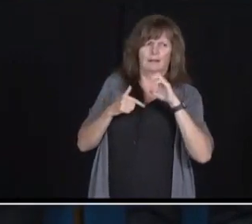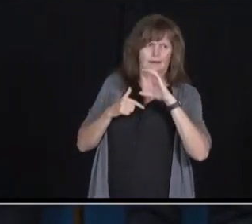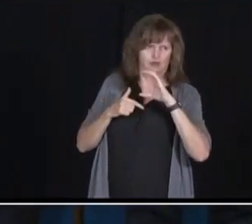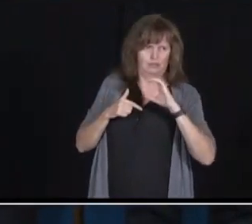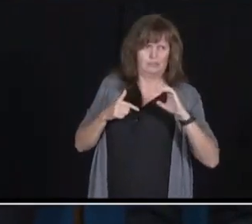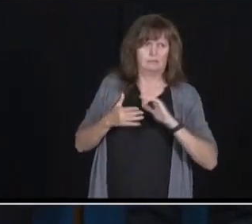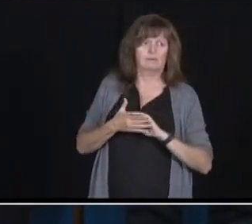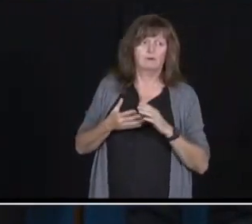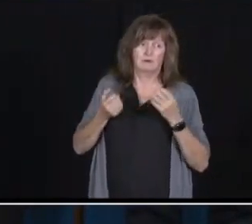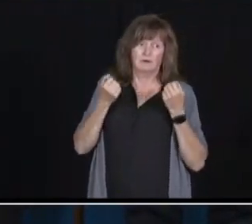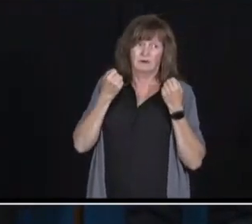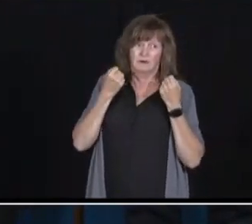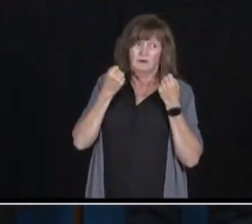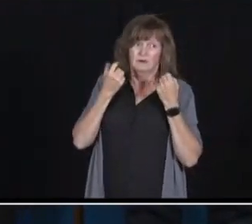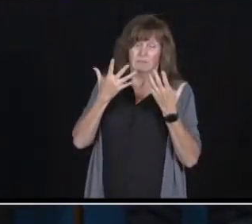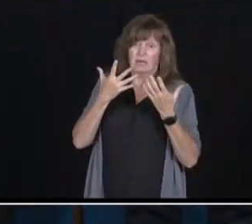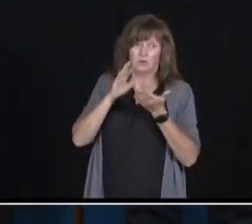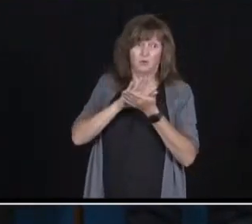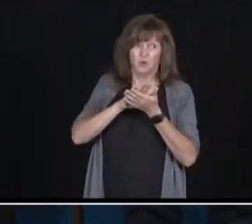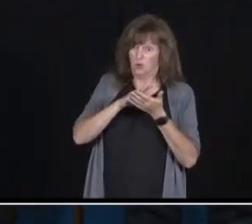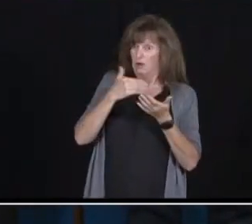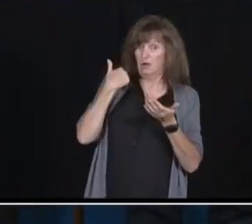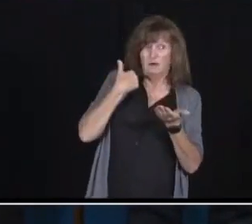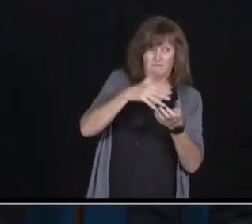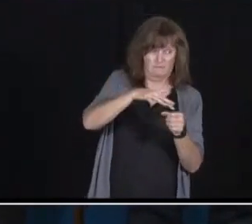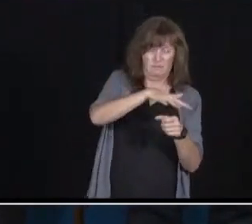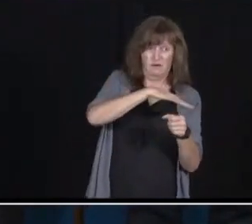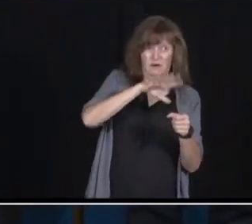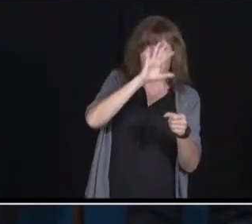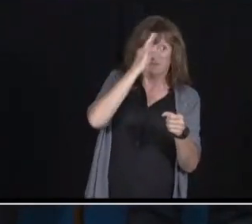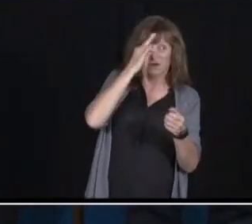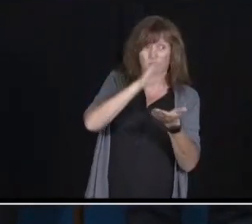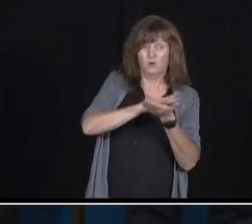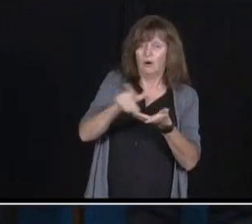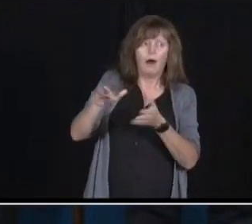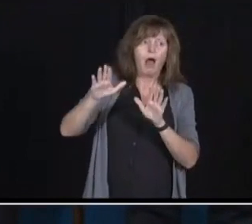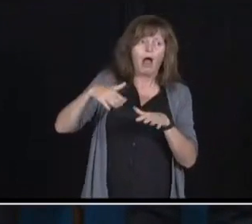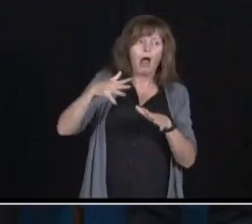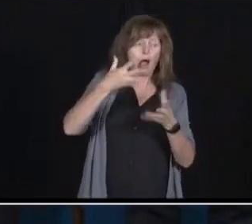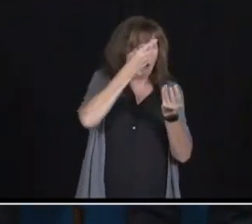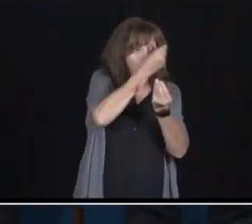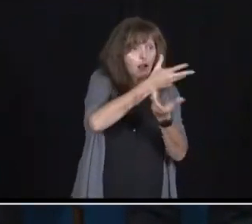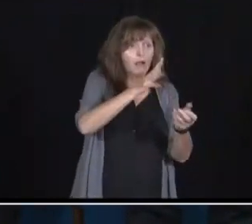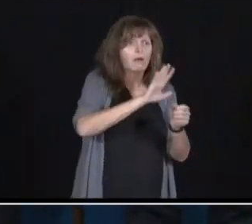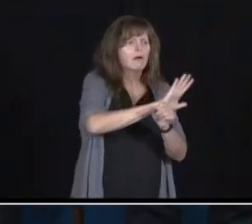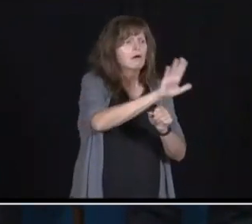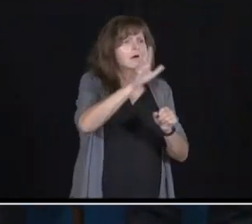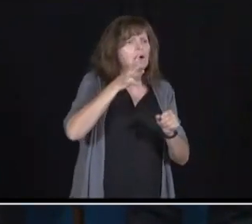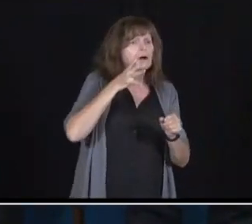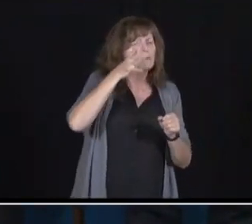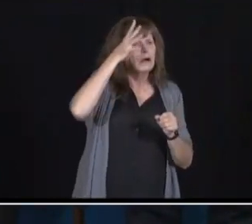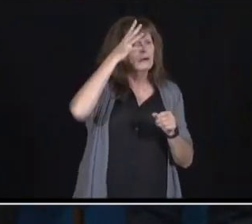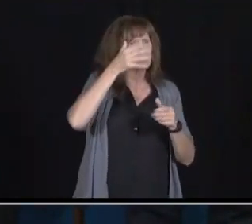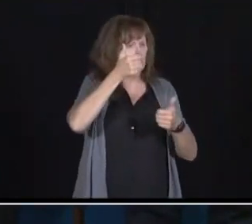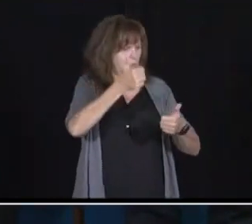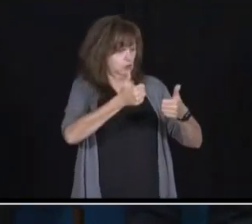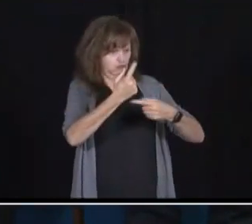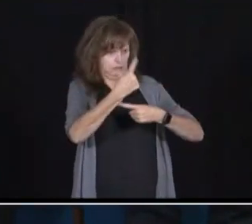So we appreciate the money and we are grateful. We are going to use it very cautiously. Follow-up? For minister Lecce.